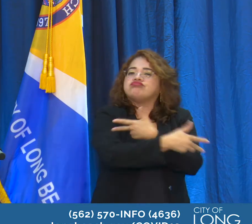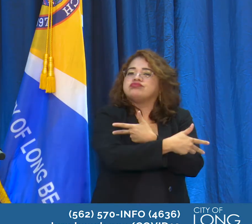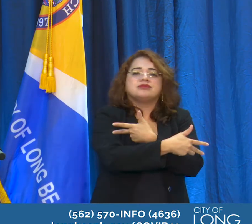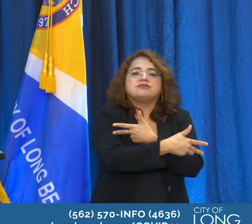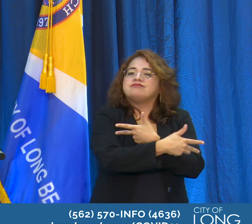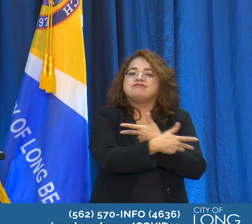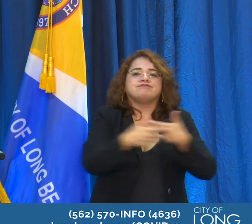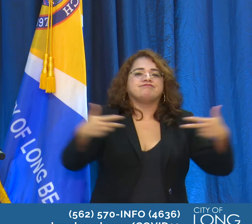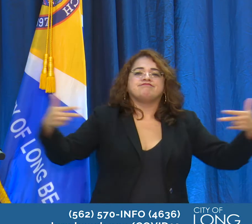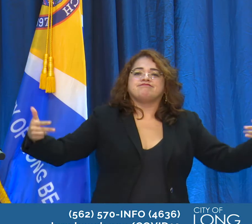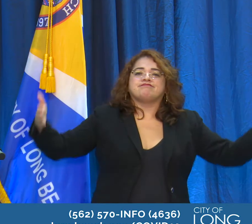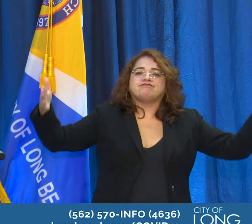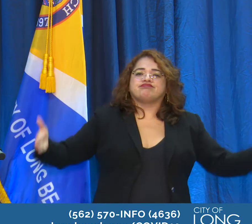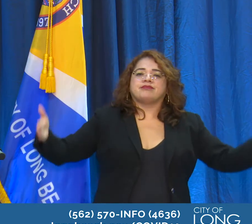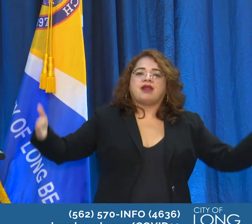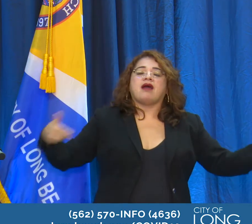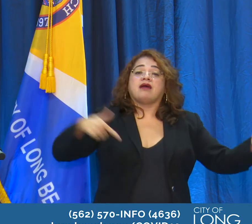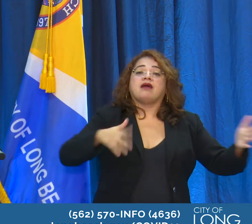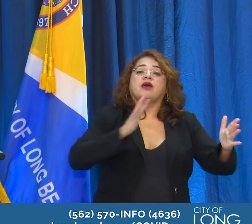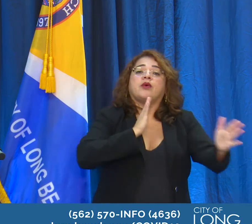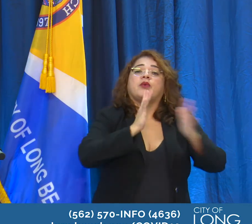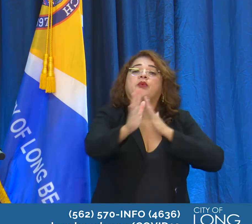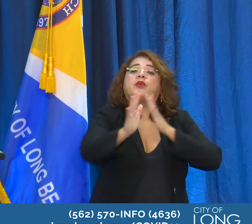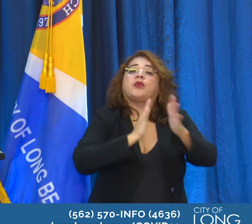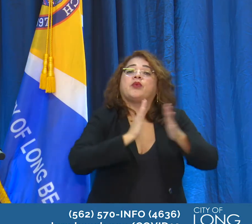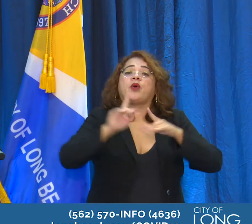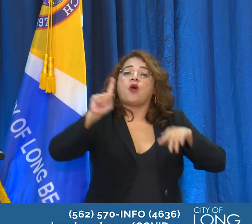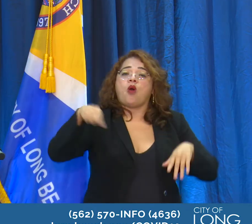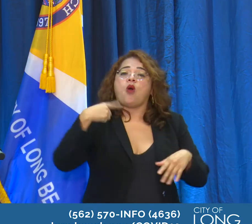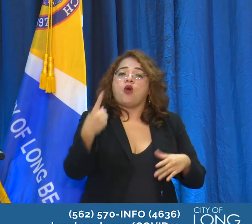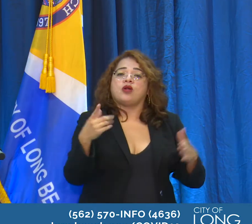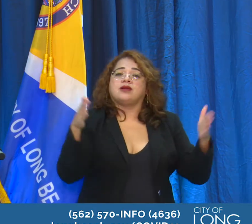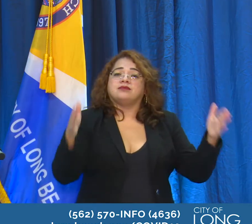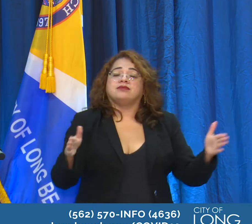1st to 3rd street. And this is to help those restaurants and businesses survive.